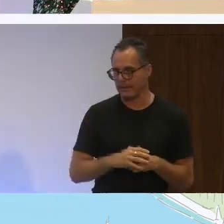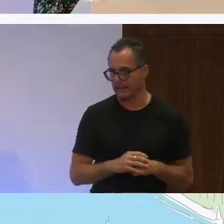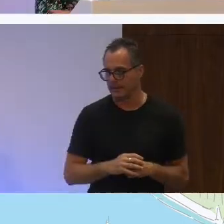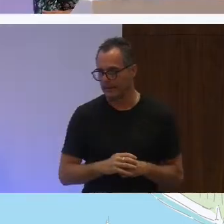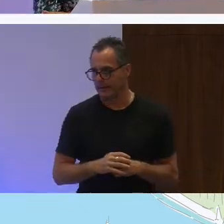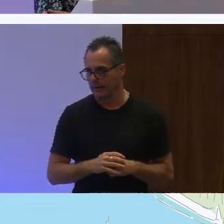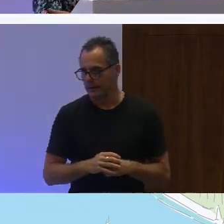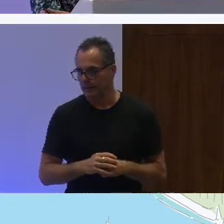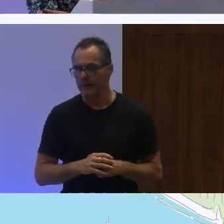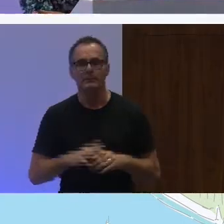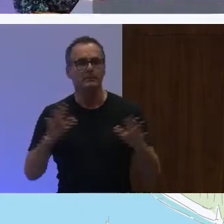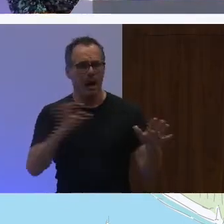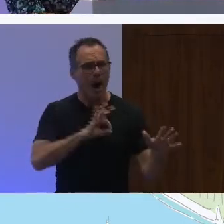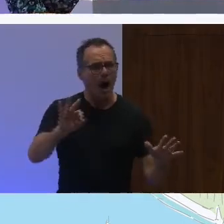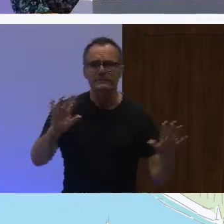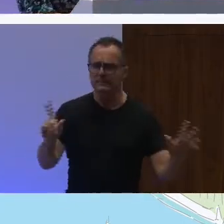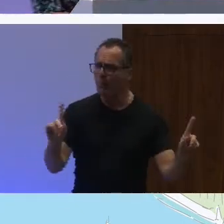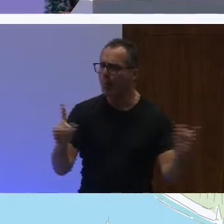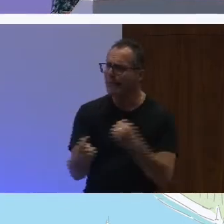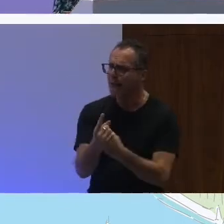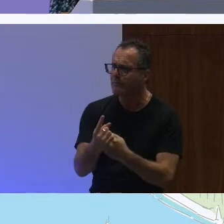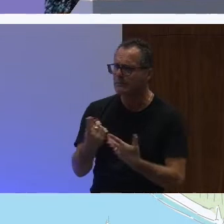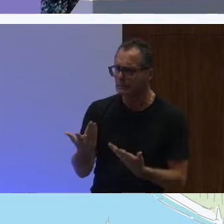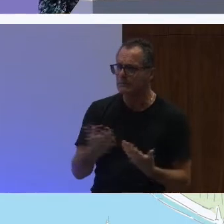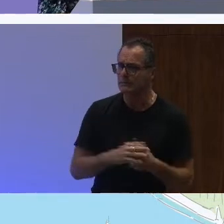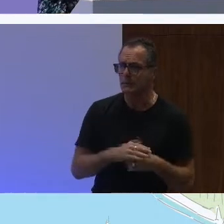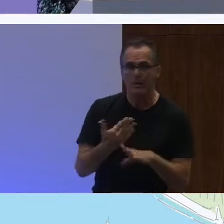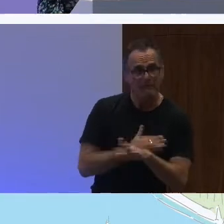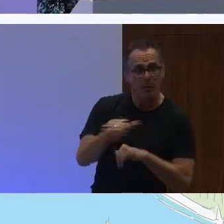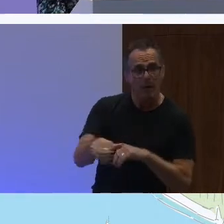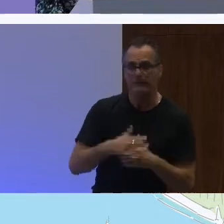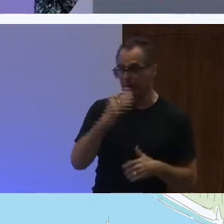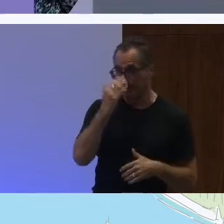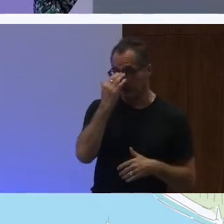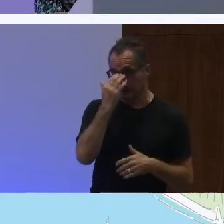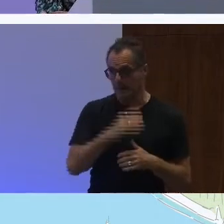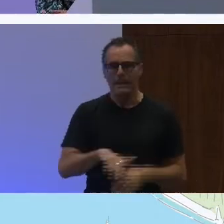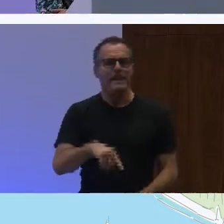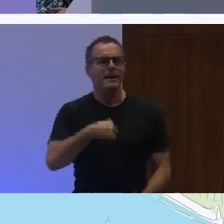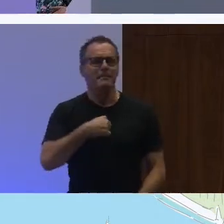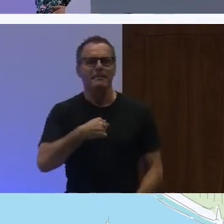So tell me. What's wrong. Saying what happens to you the day before. I get hyper and silly.